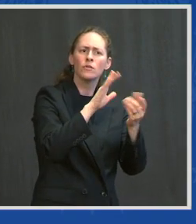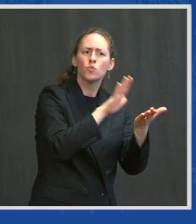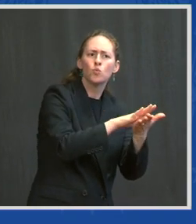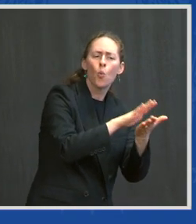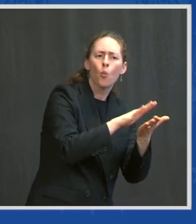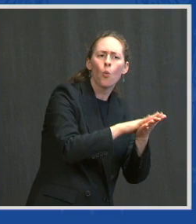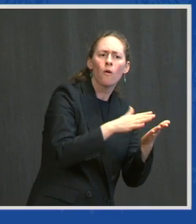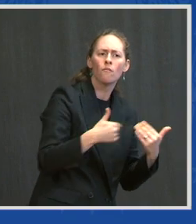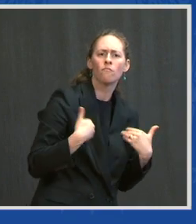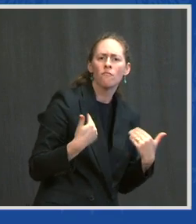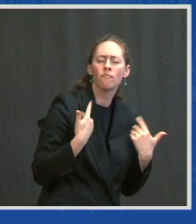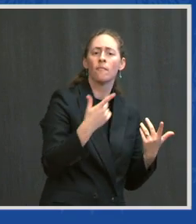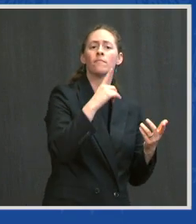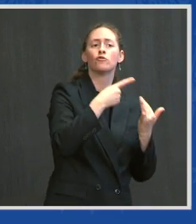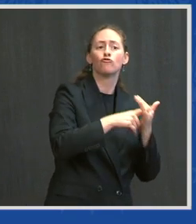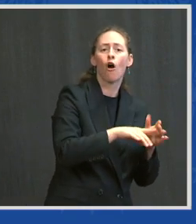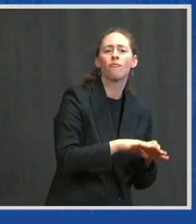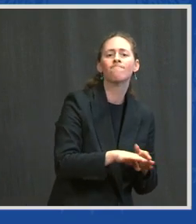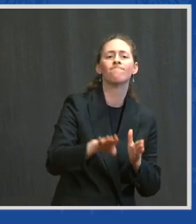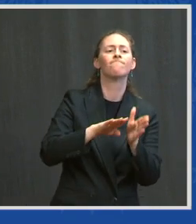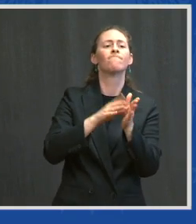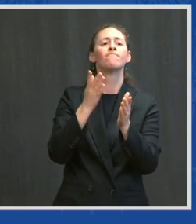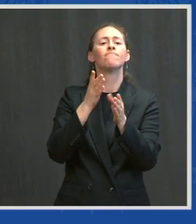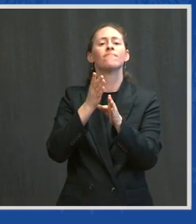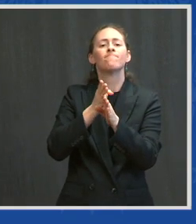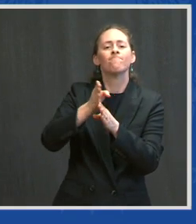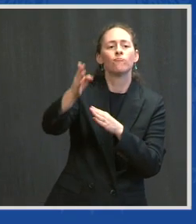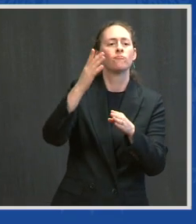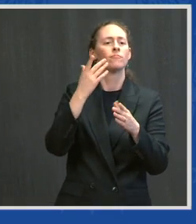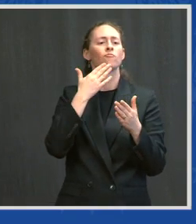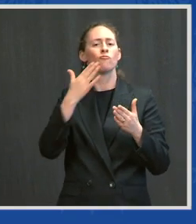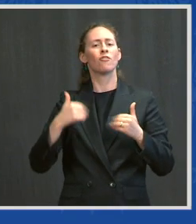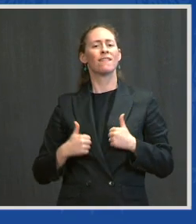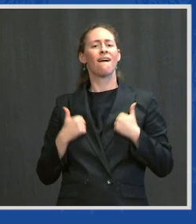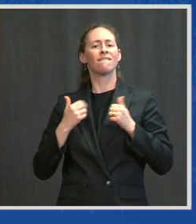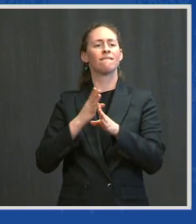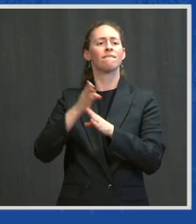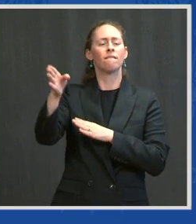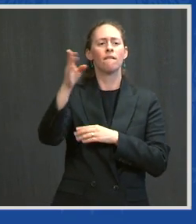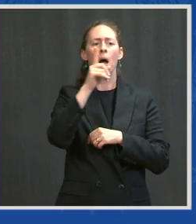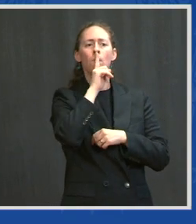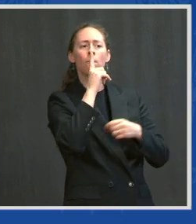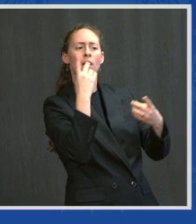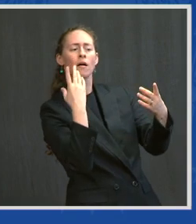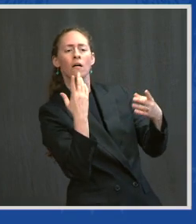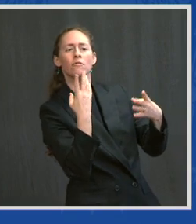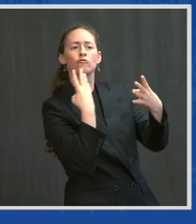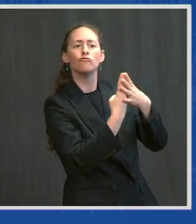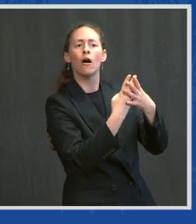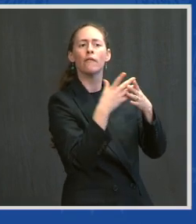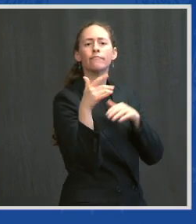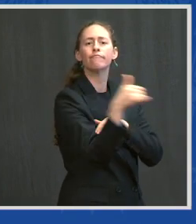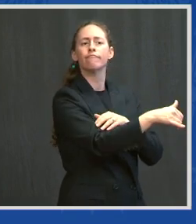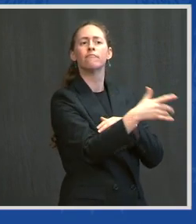Making sure that when someone gets out of prison, they're not denied public housing, they don't have to go back under the bridge where they were living before --